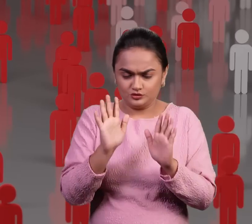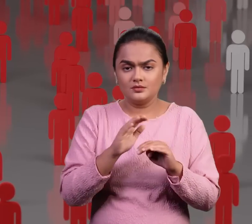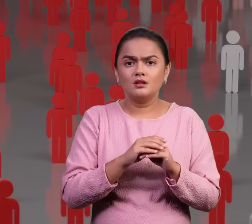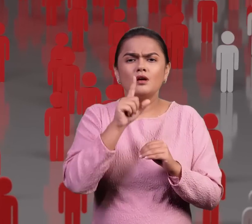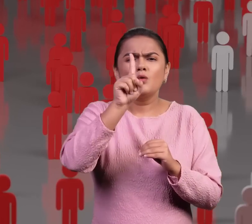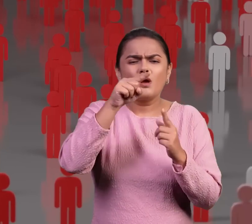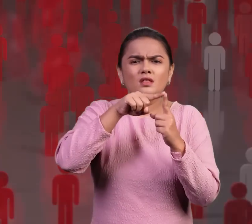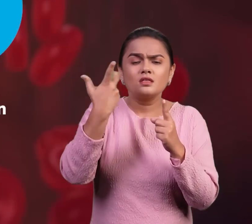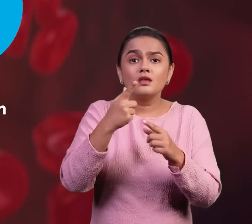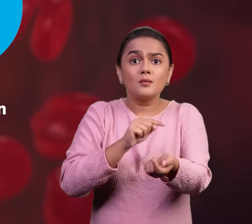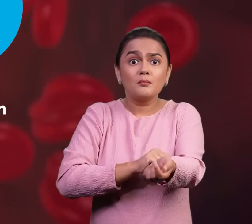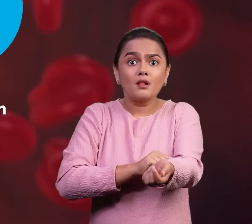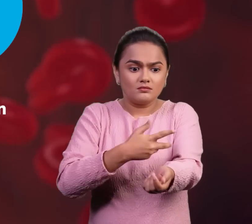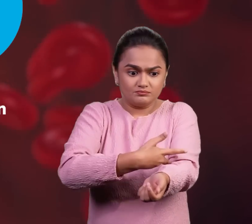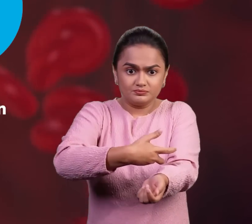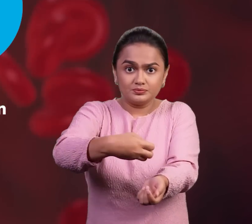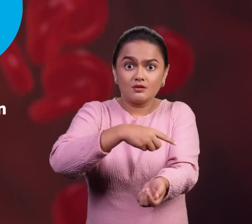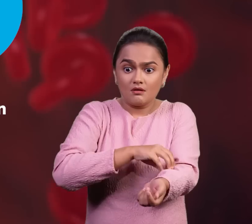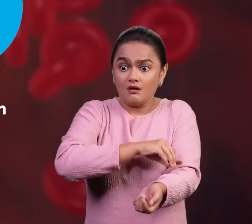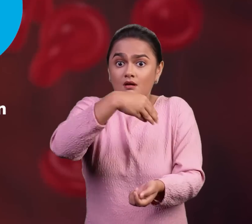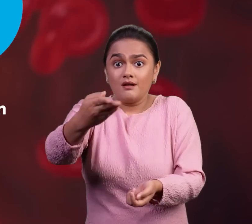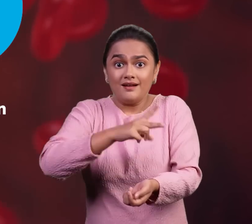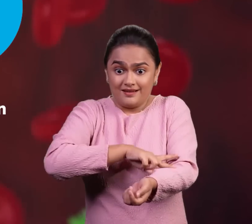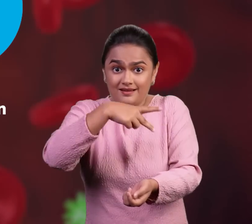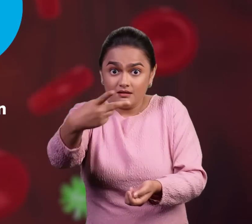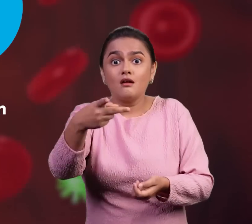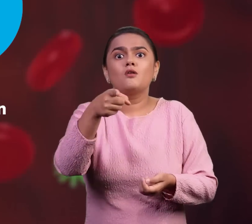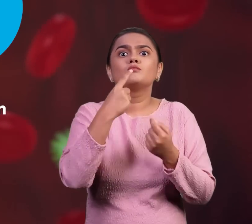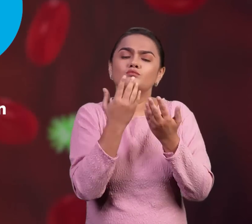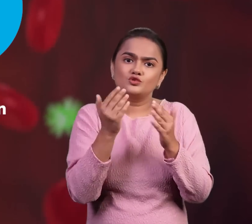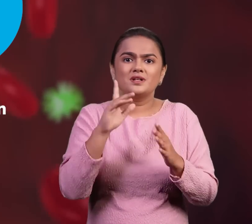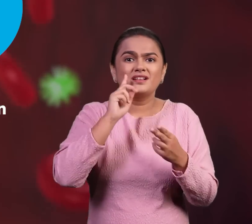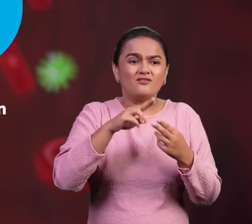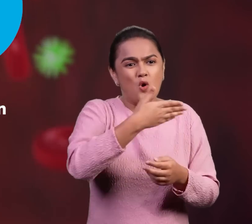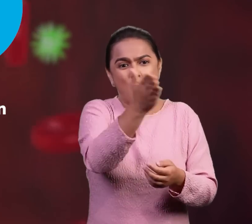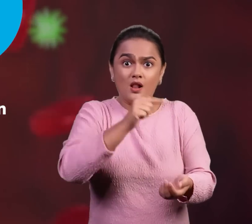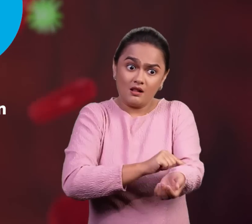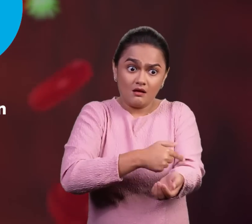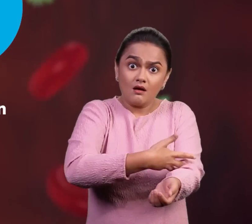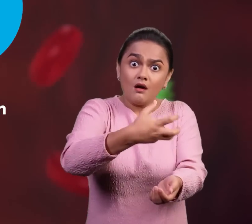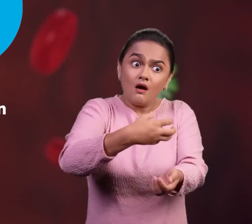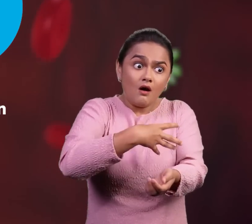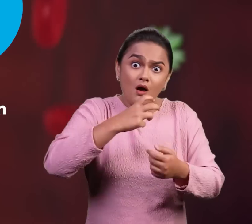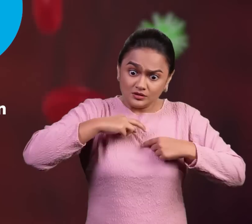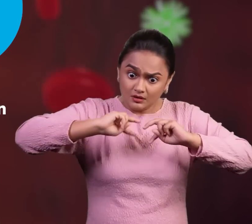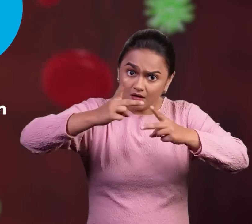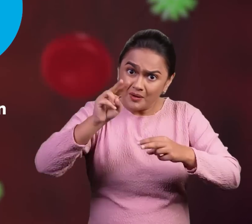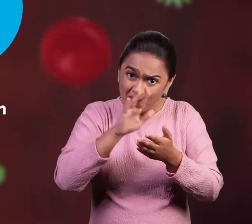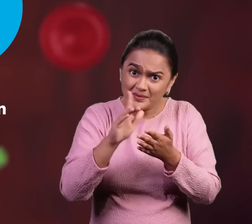One such way is blood transfusion. That does not mean everyone who is given blood will contract HIV.